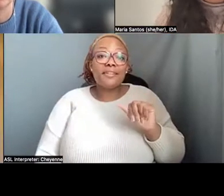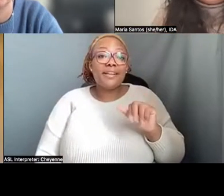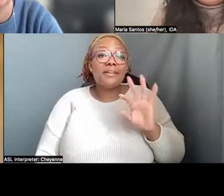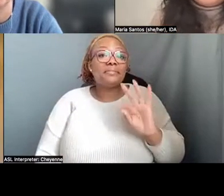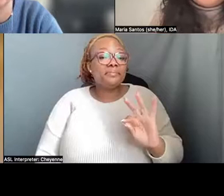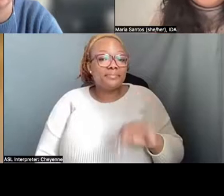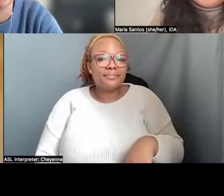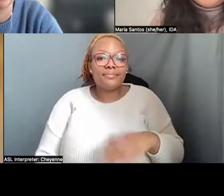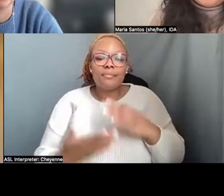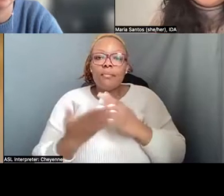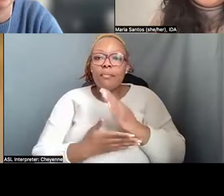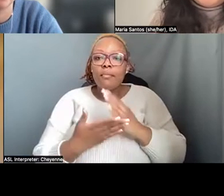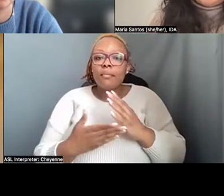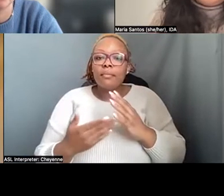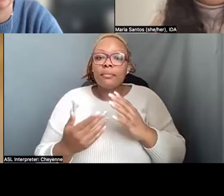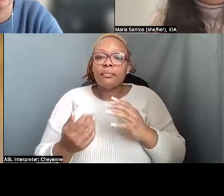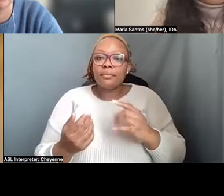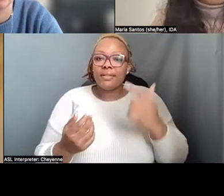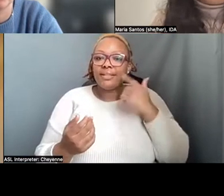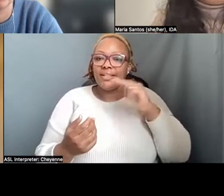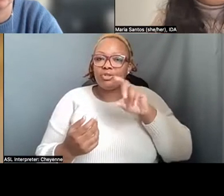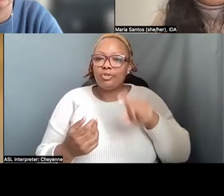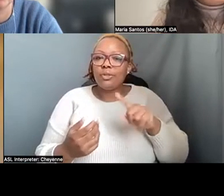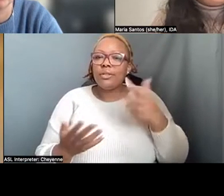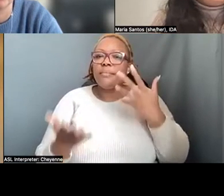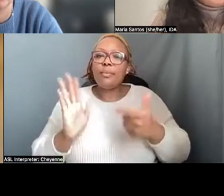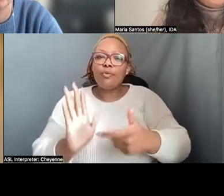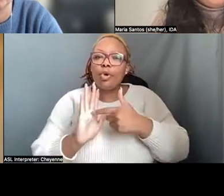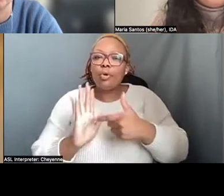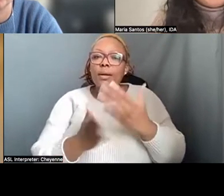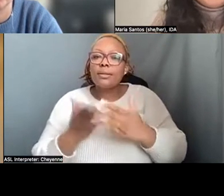This is a question that might require some follow up.